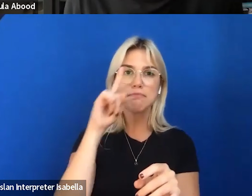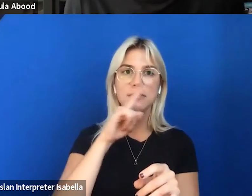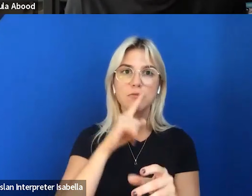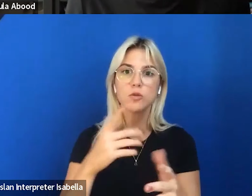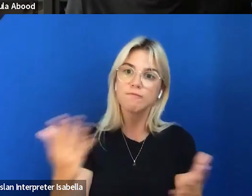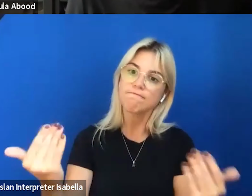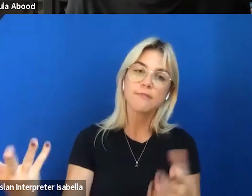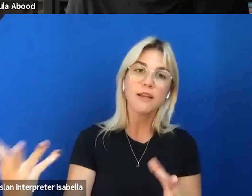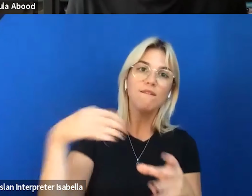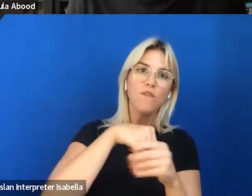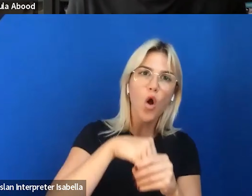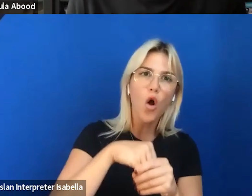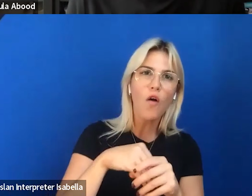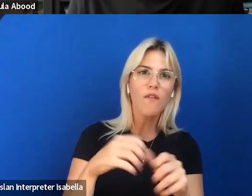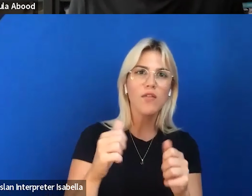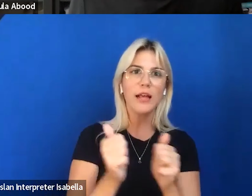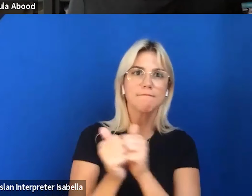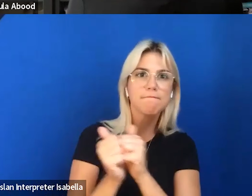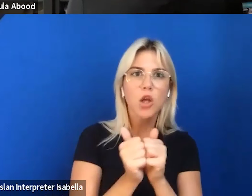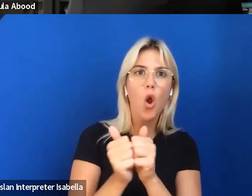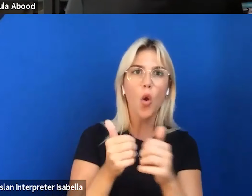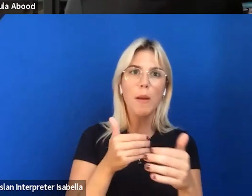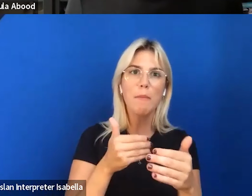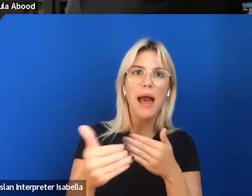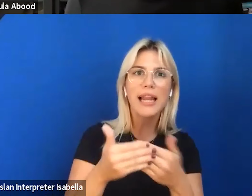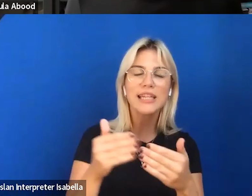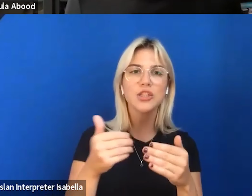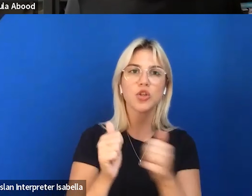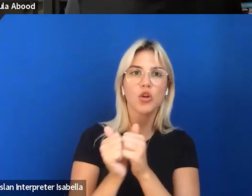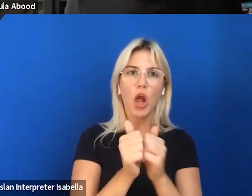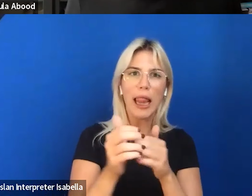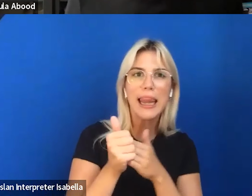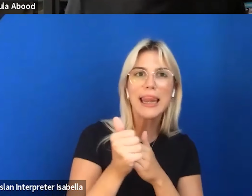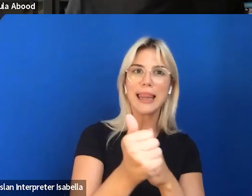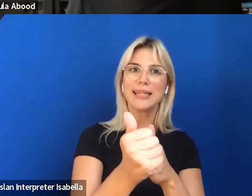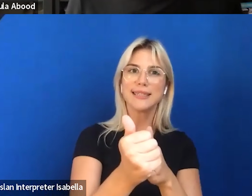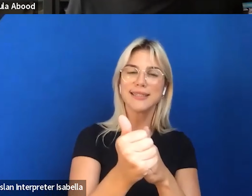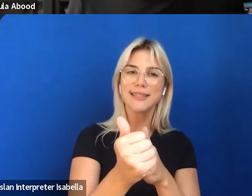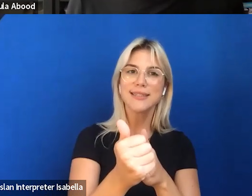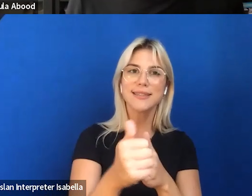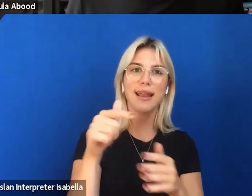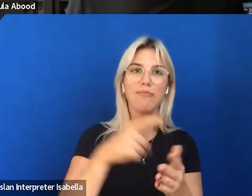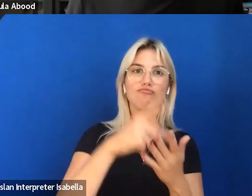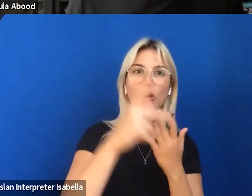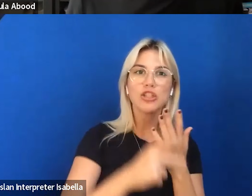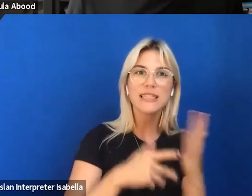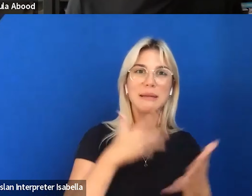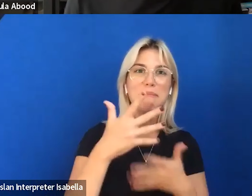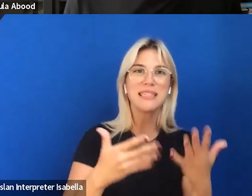and co-manage the project so that into the future the community does not need to be consulted because community